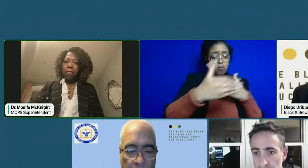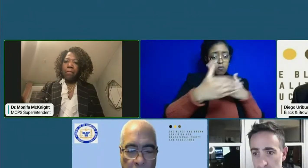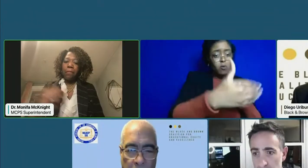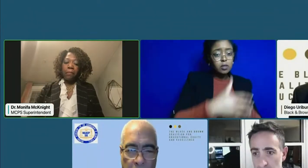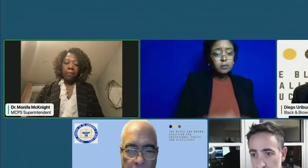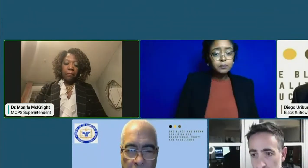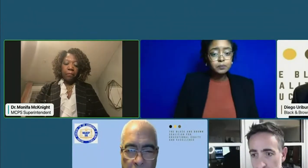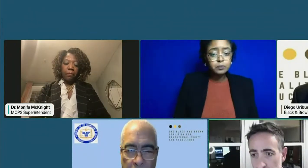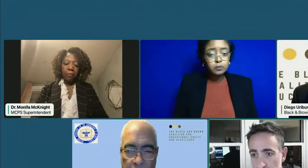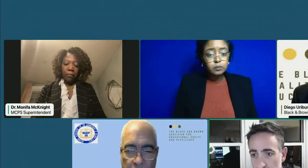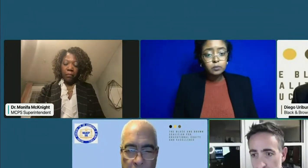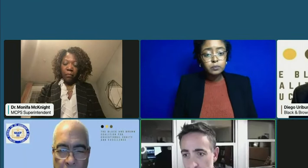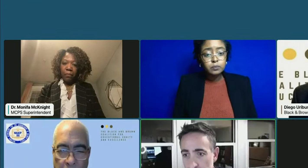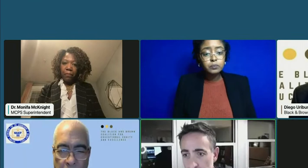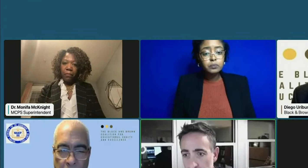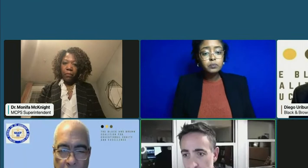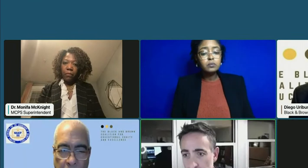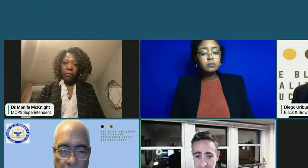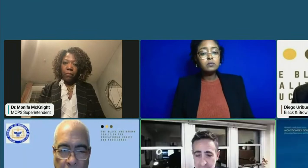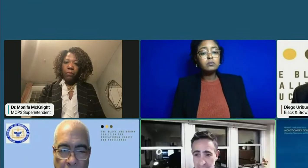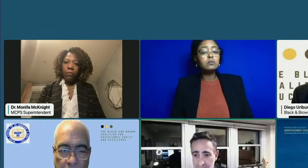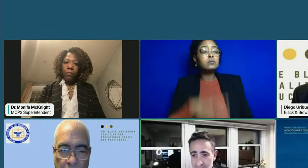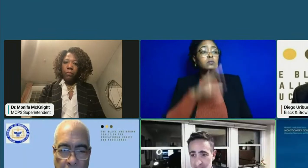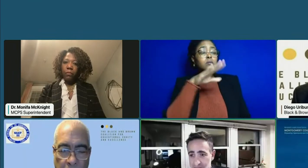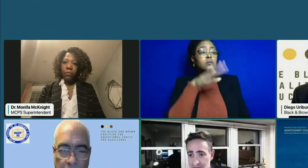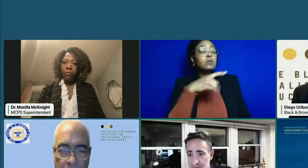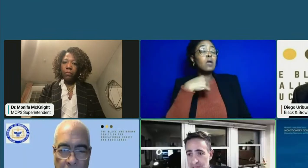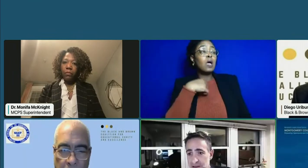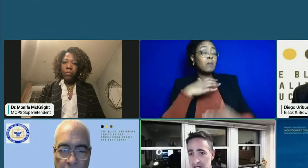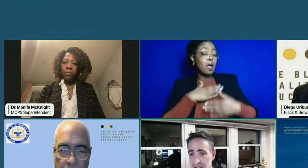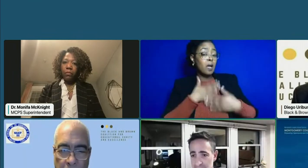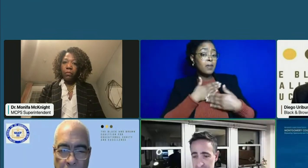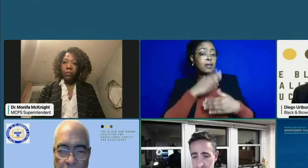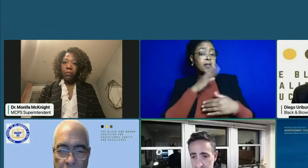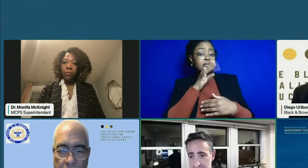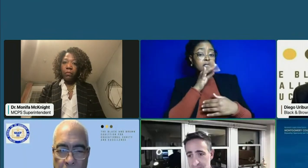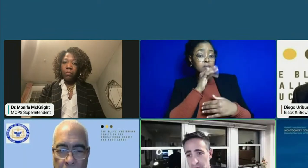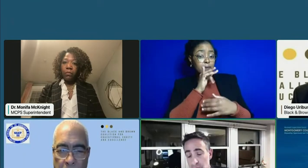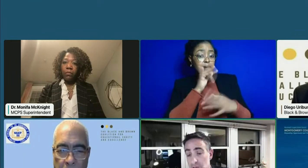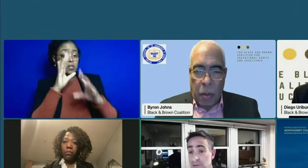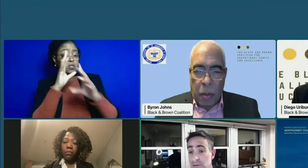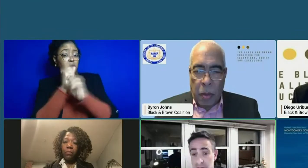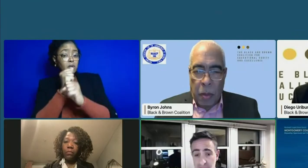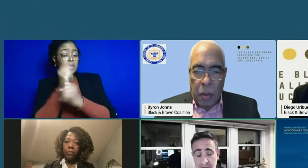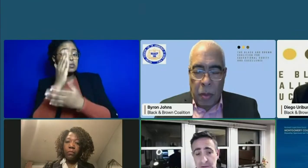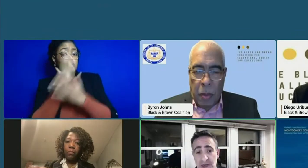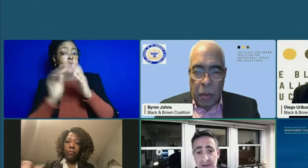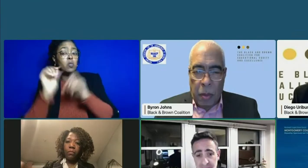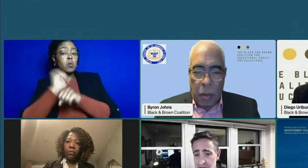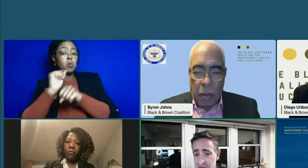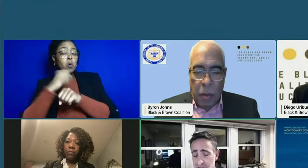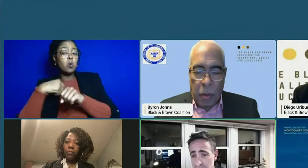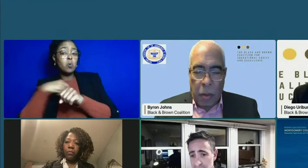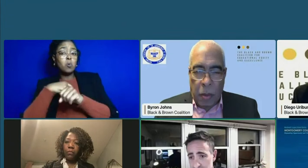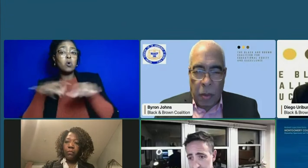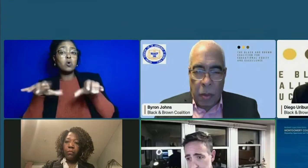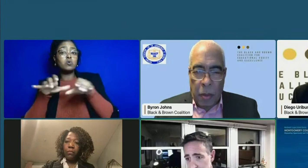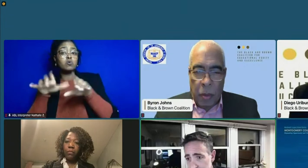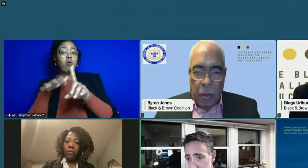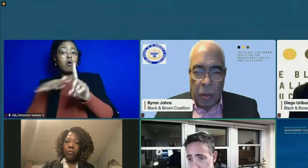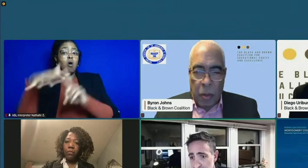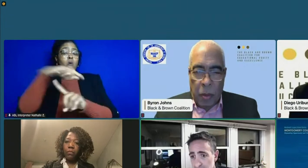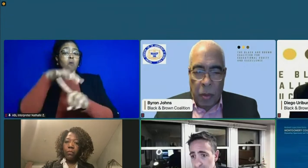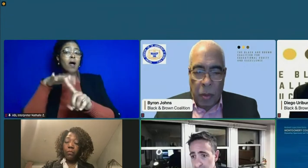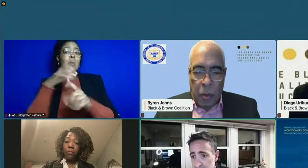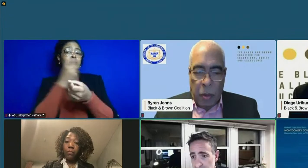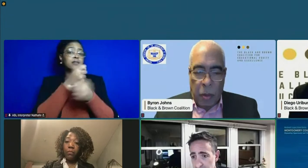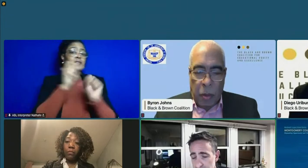forward. Uh Dr McKnight. I'm